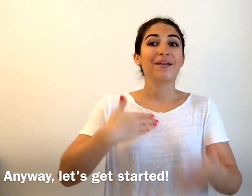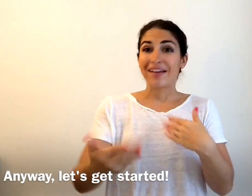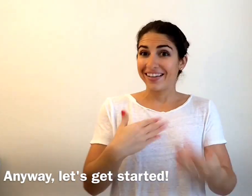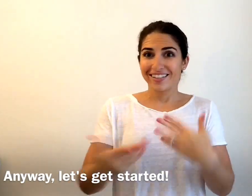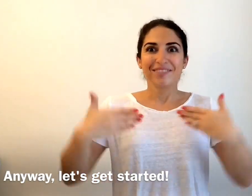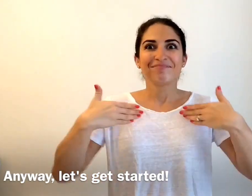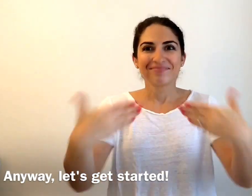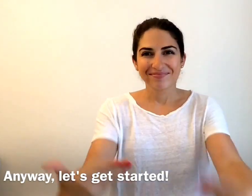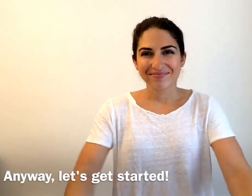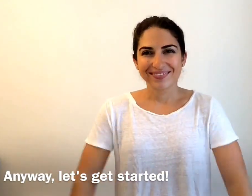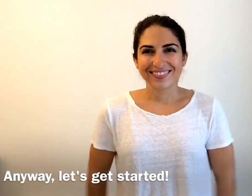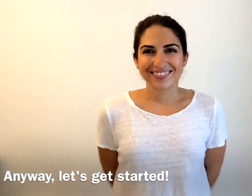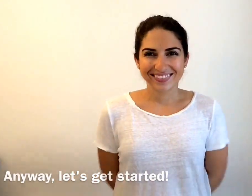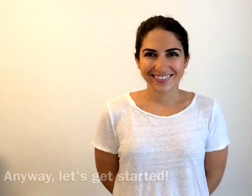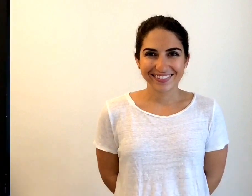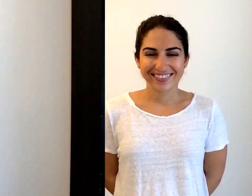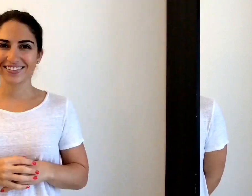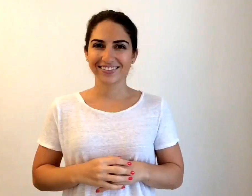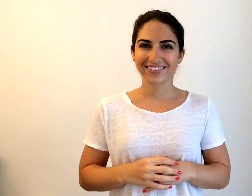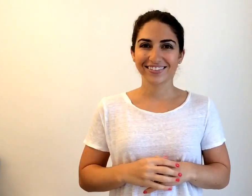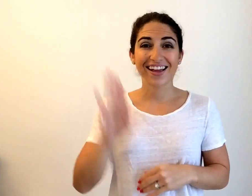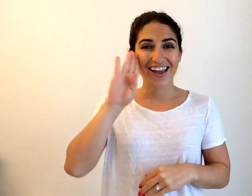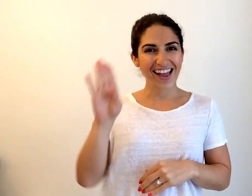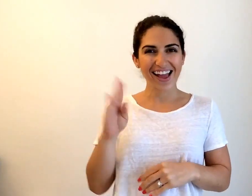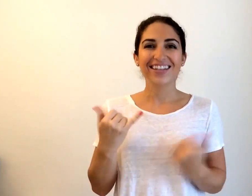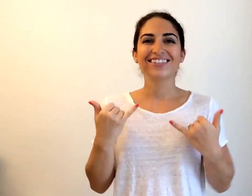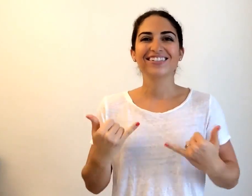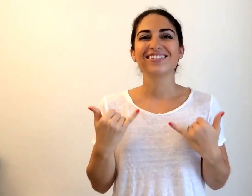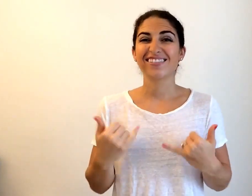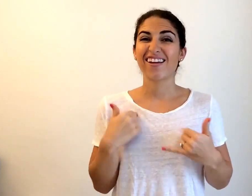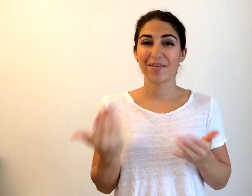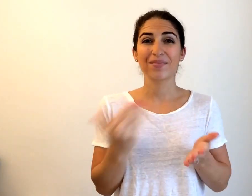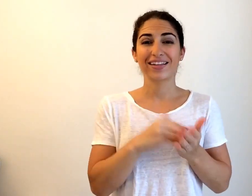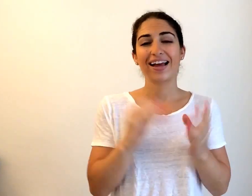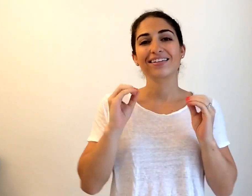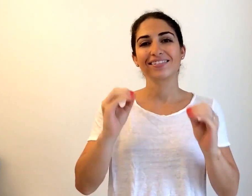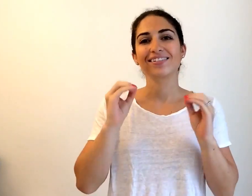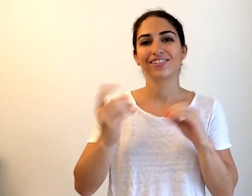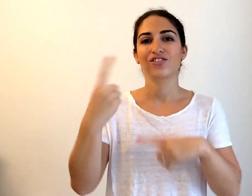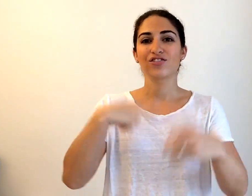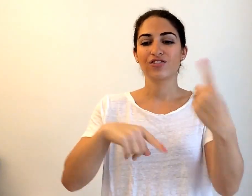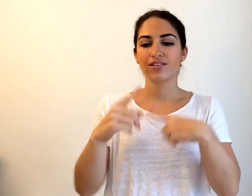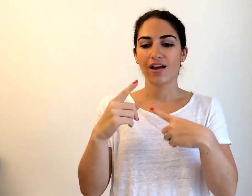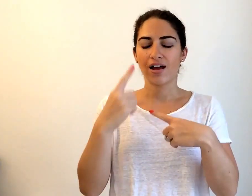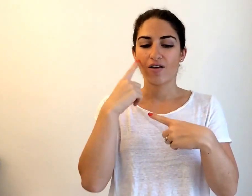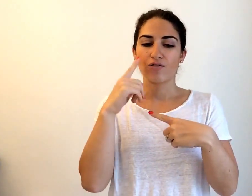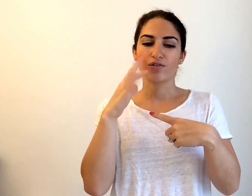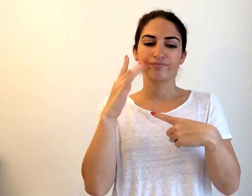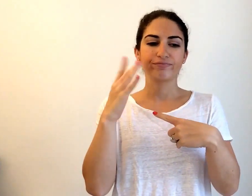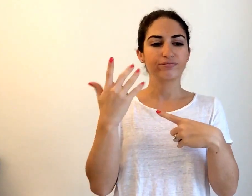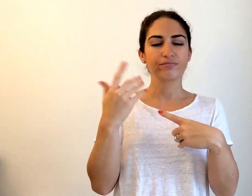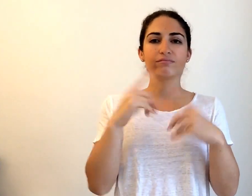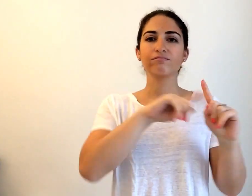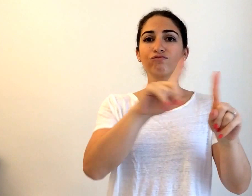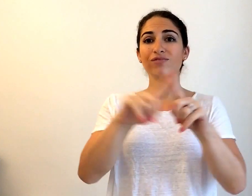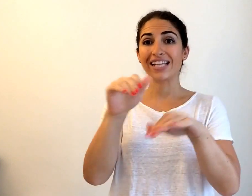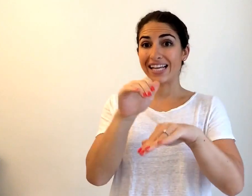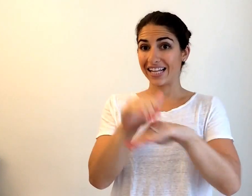Anyway let's get started! Hello -- today I'll be teaching signs for